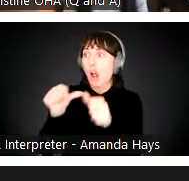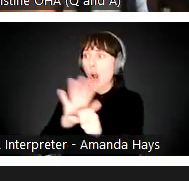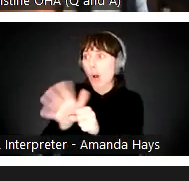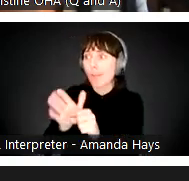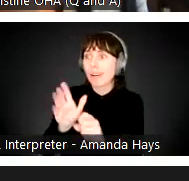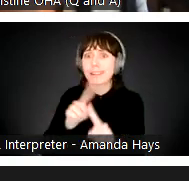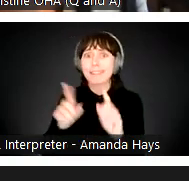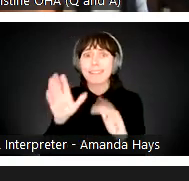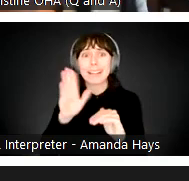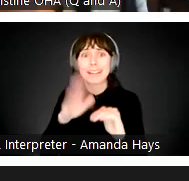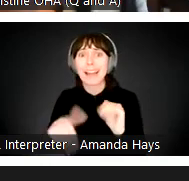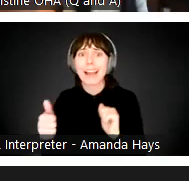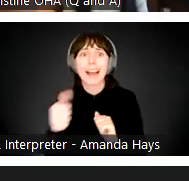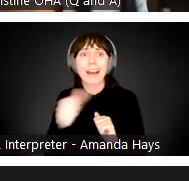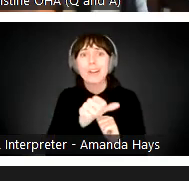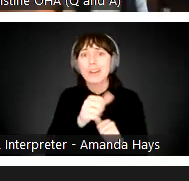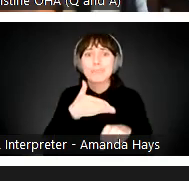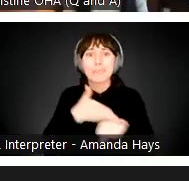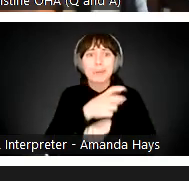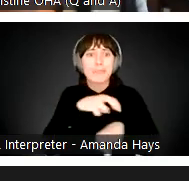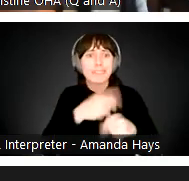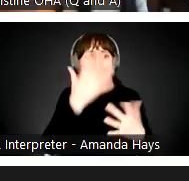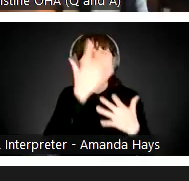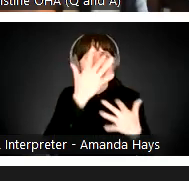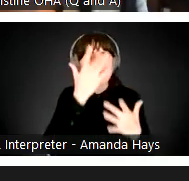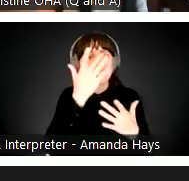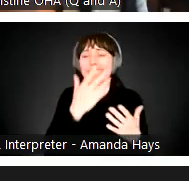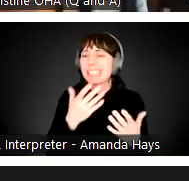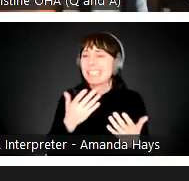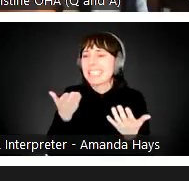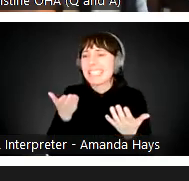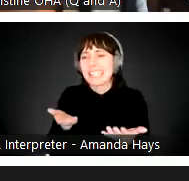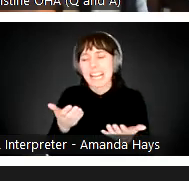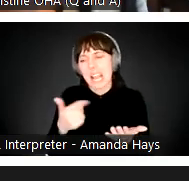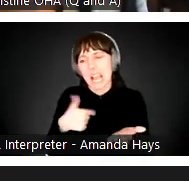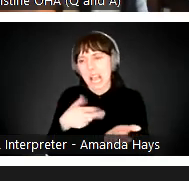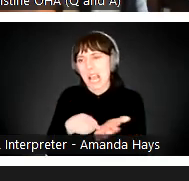post-viral fatigue syndromes- I am on the side that I think actually it's not that